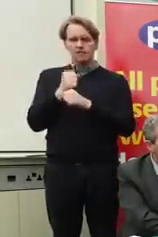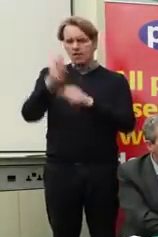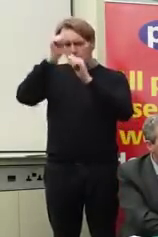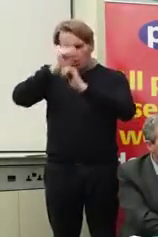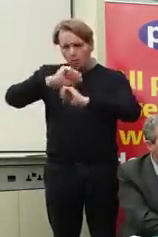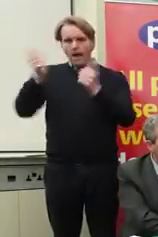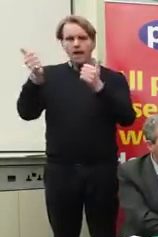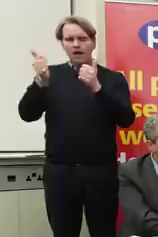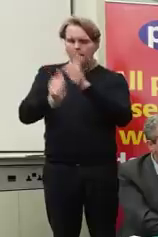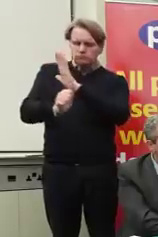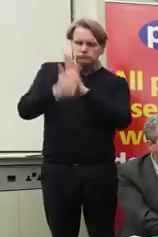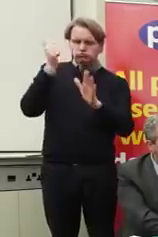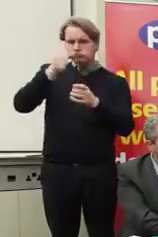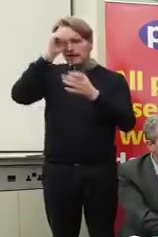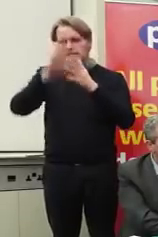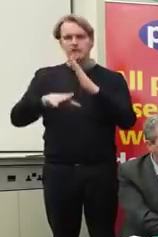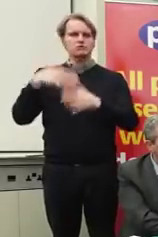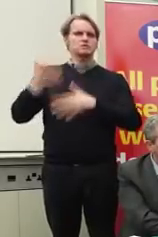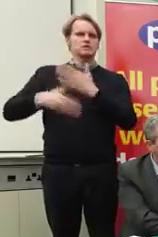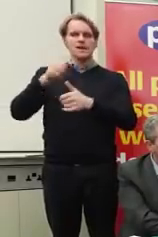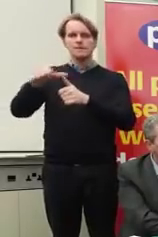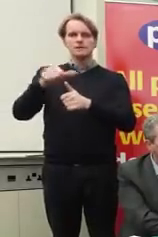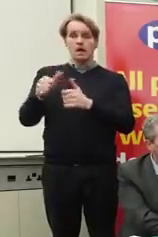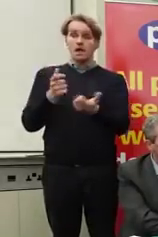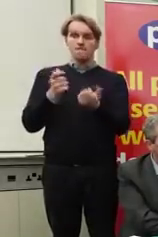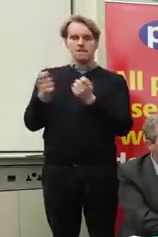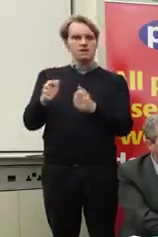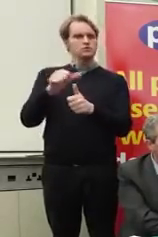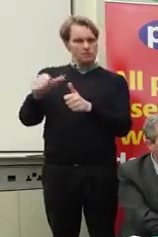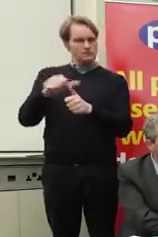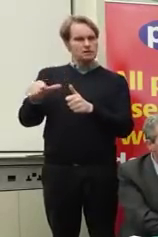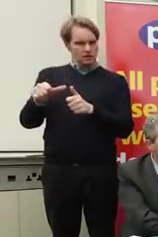else and when it comes down to actually managing individual services and manage